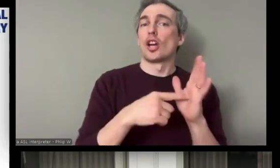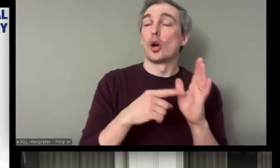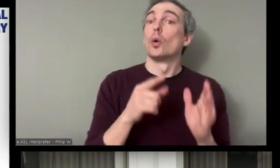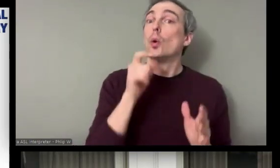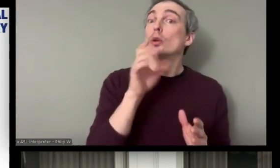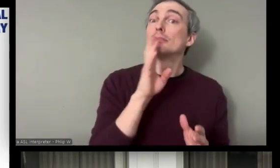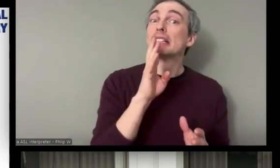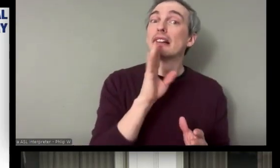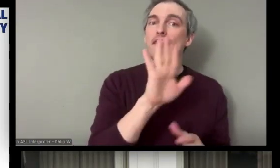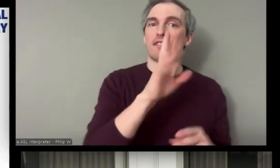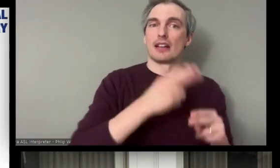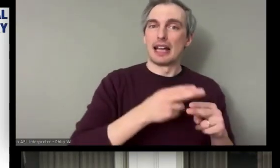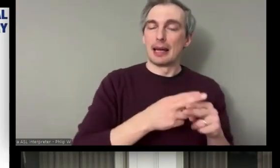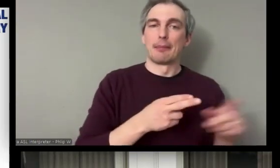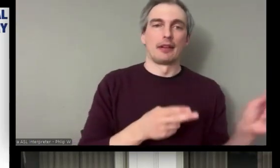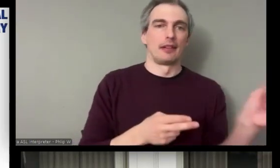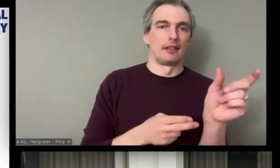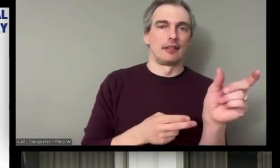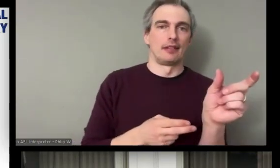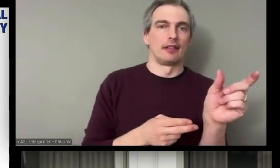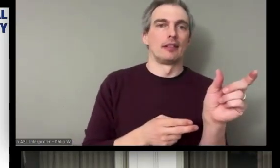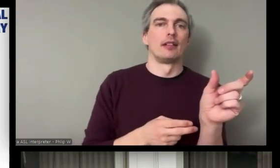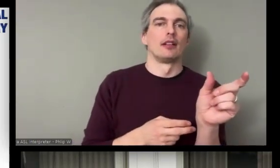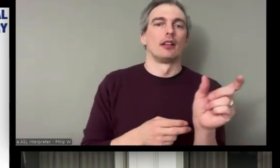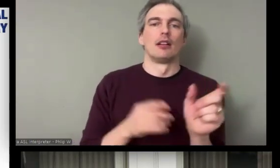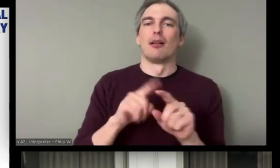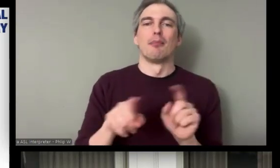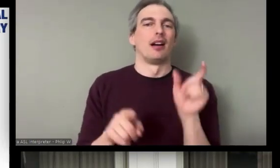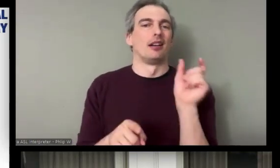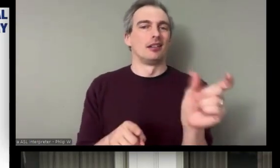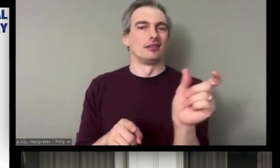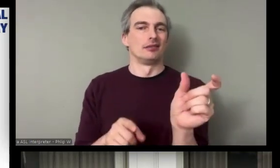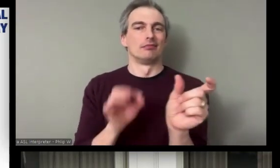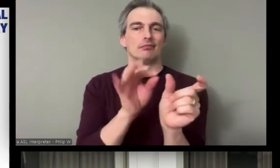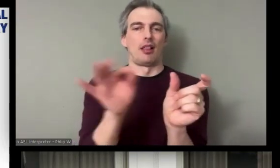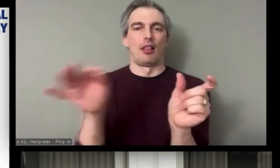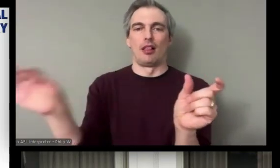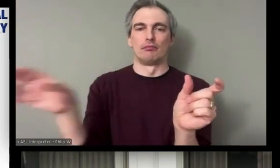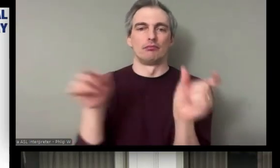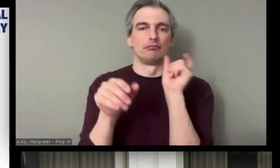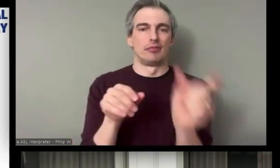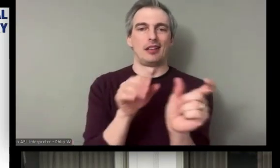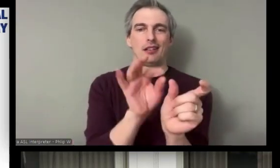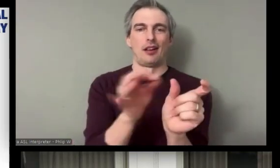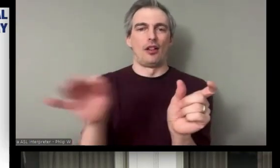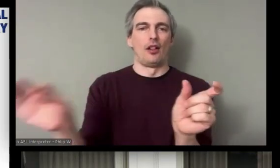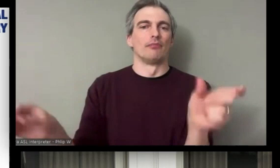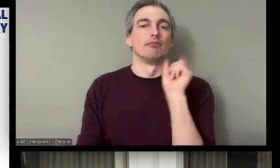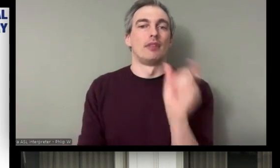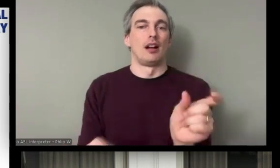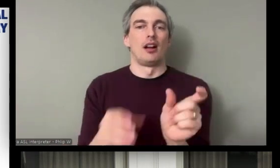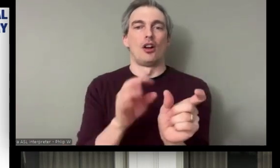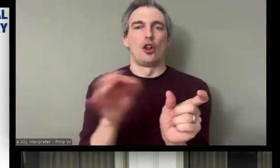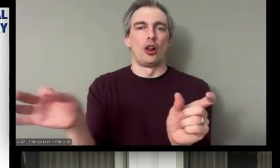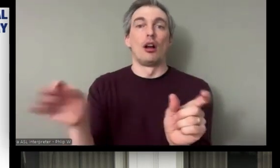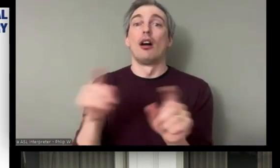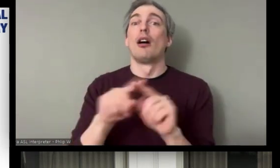But they don't do directionality, font color, font style, or caption position. So I can't move them around. I can't resize them.